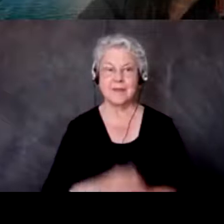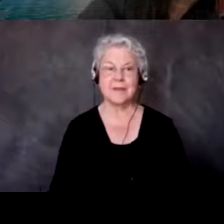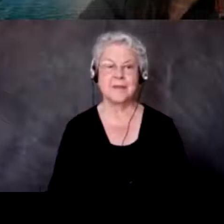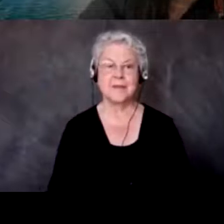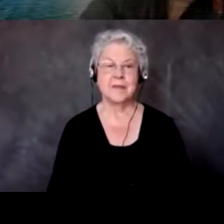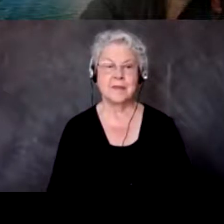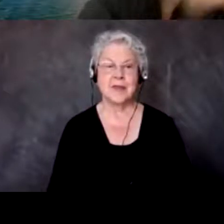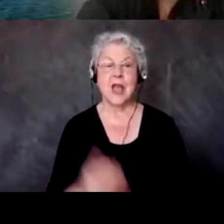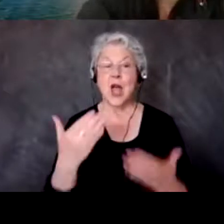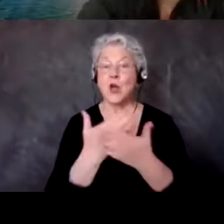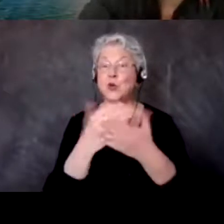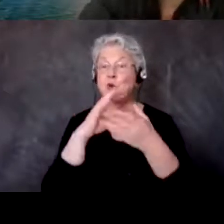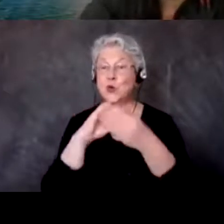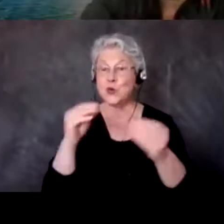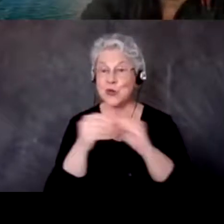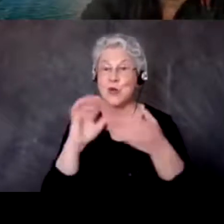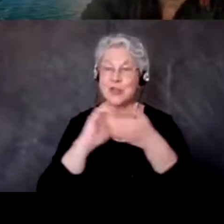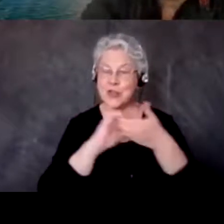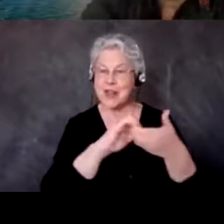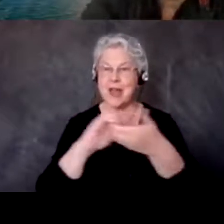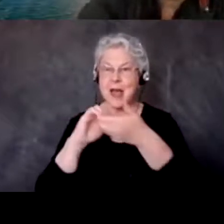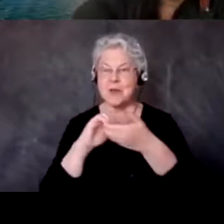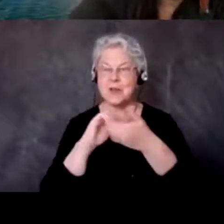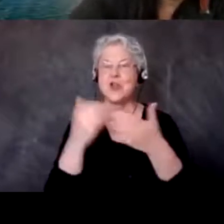New stories of collaboration, new practices of care. And I think